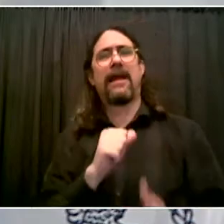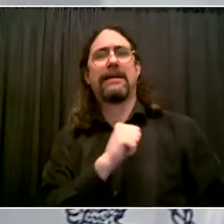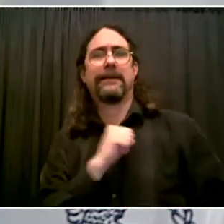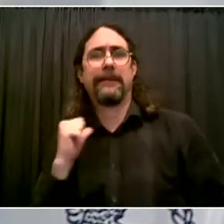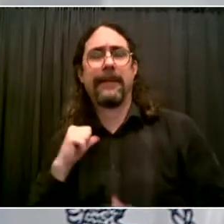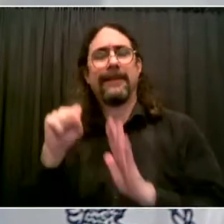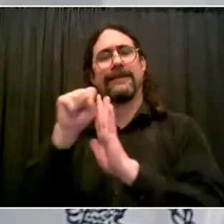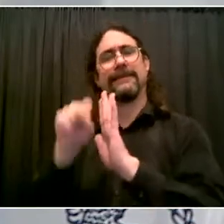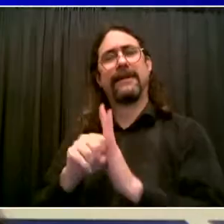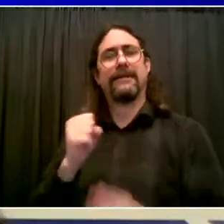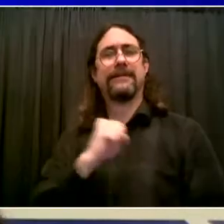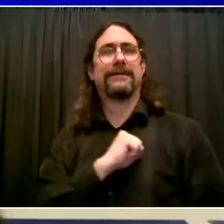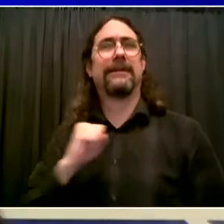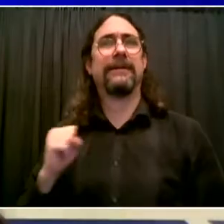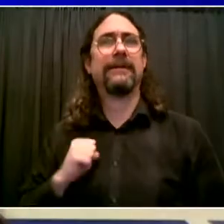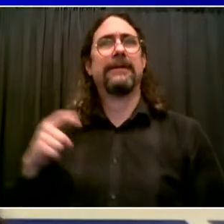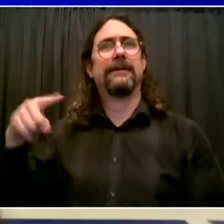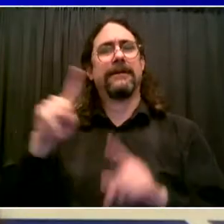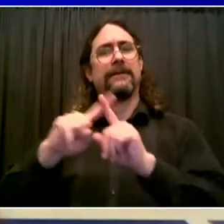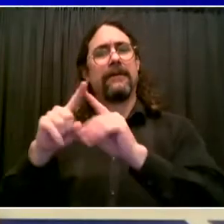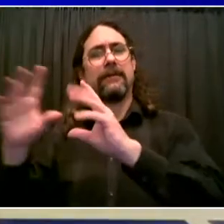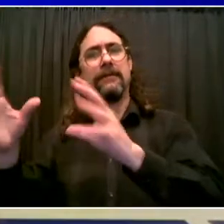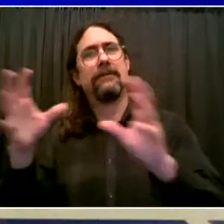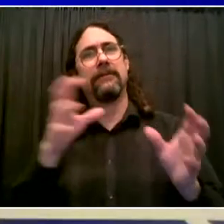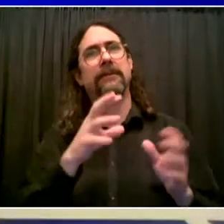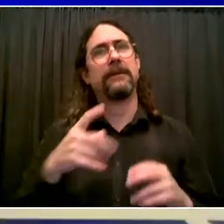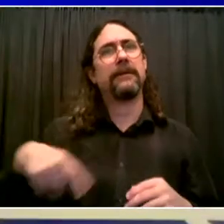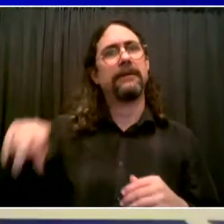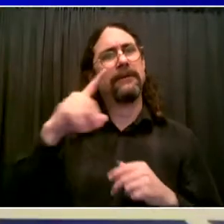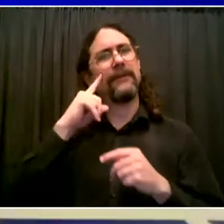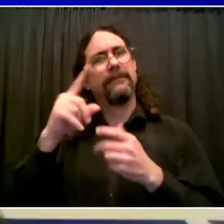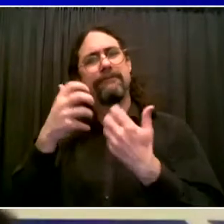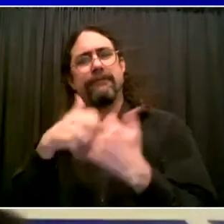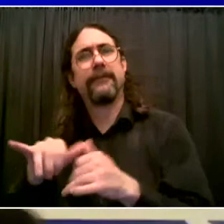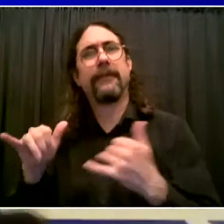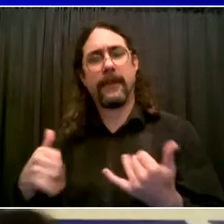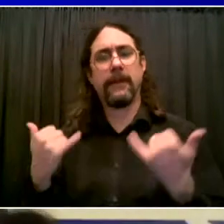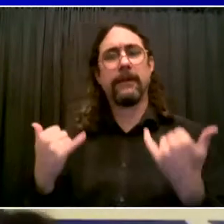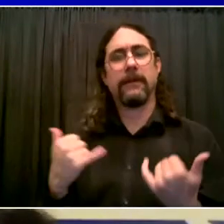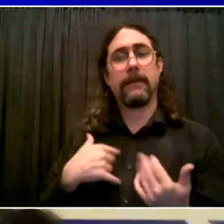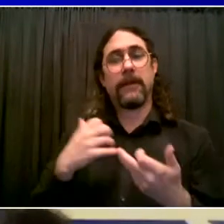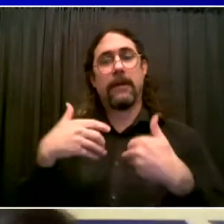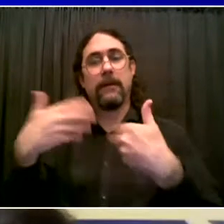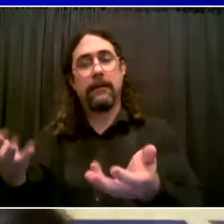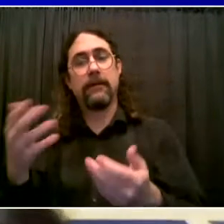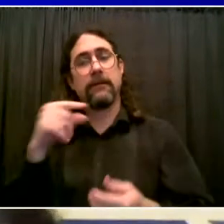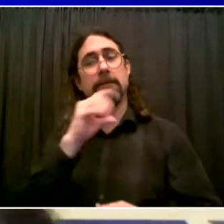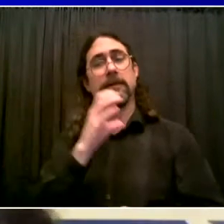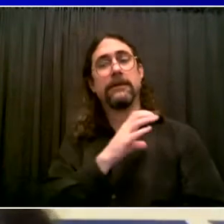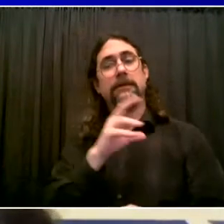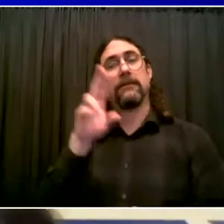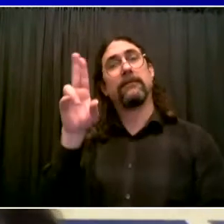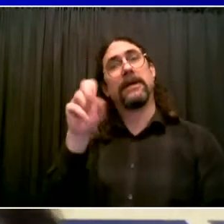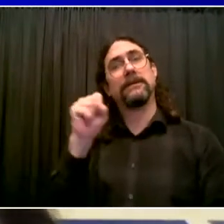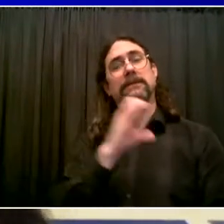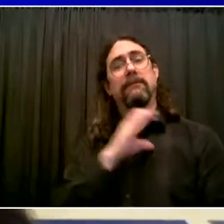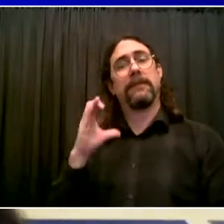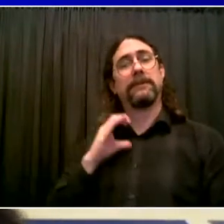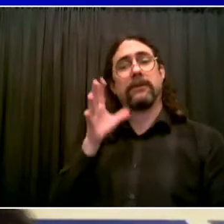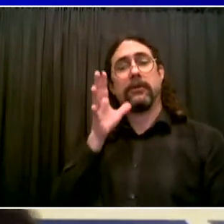SSEIT UP ANAND D